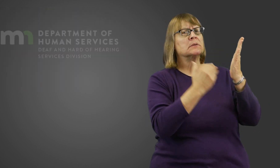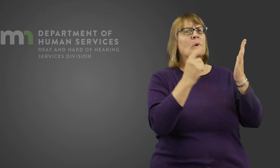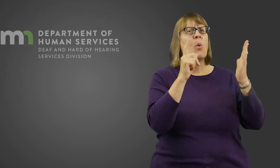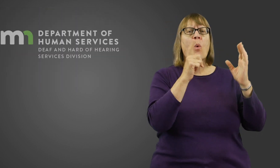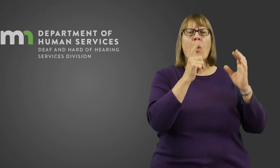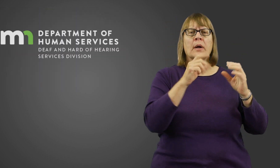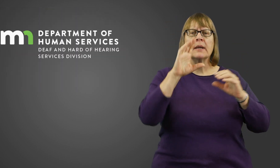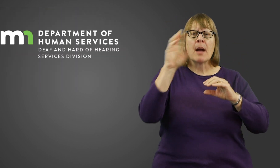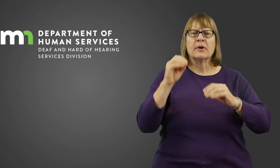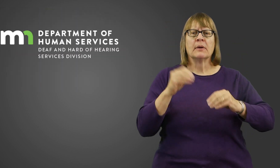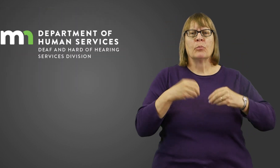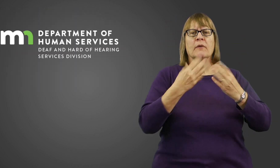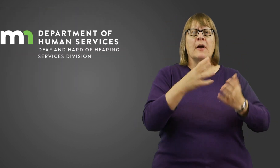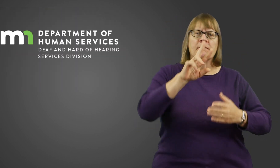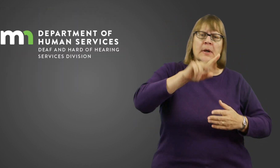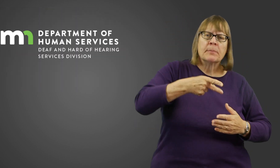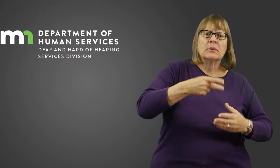Contact Deaf and Hard of Hearing Services for